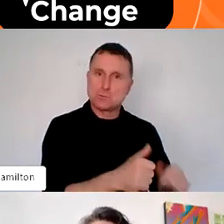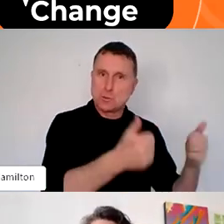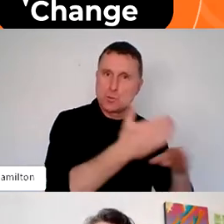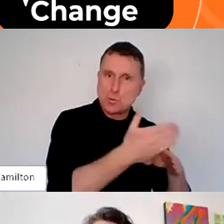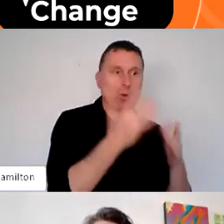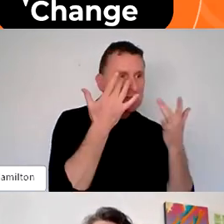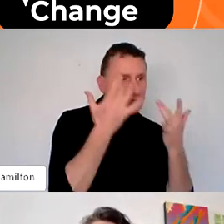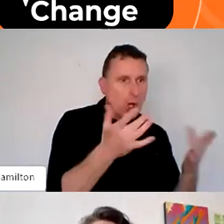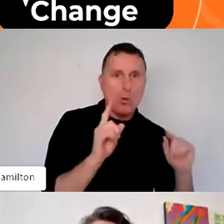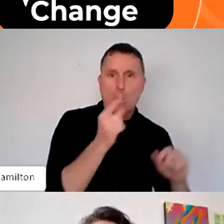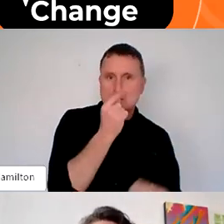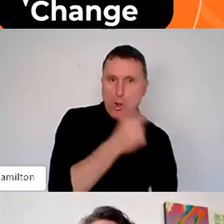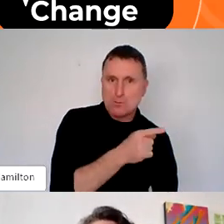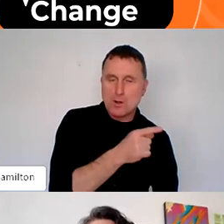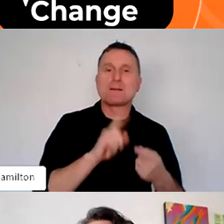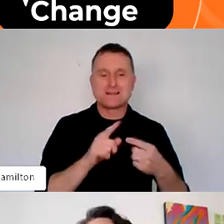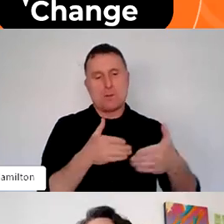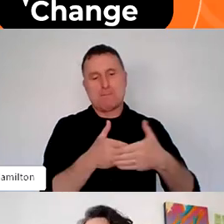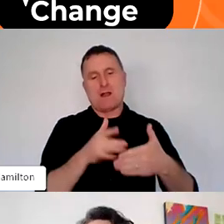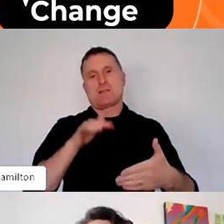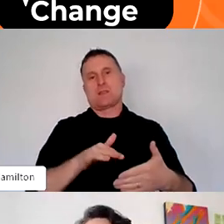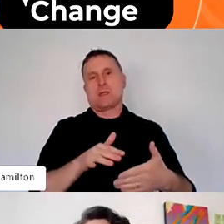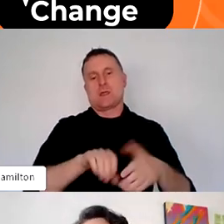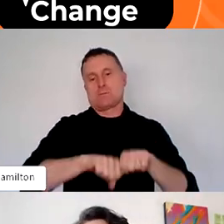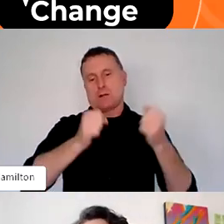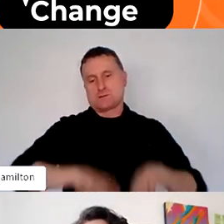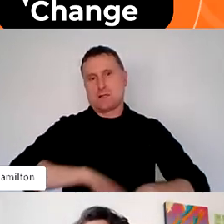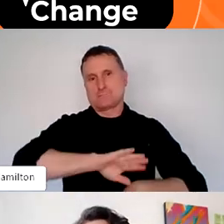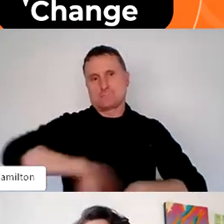break down those barriers so that much more of that can be experienced